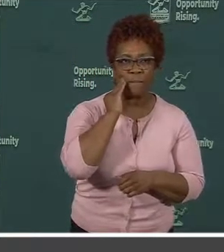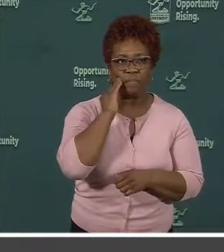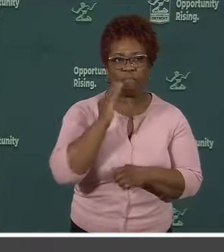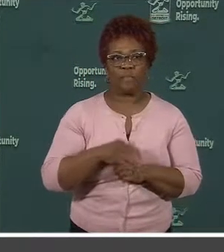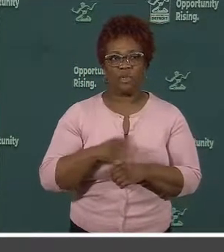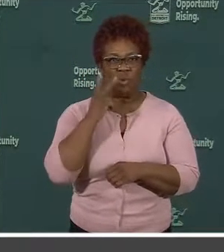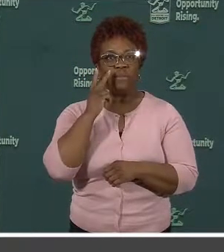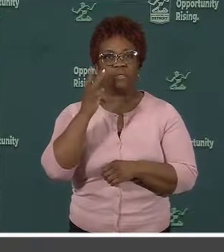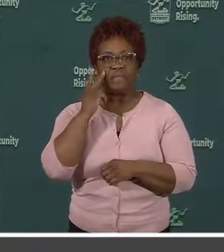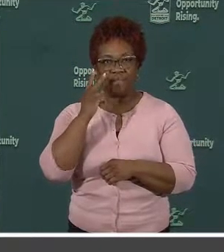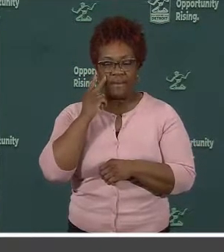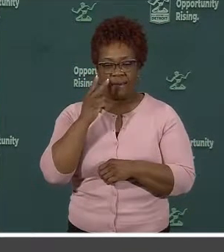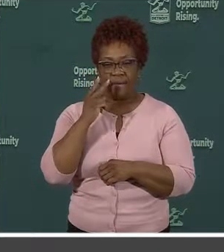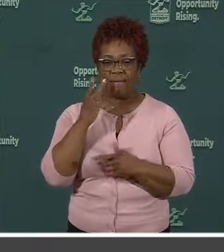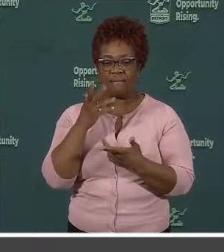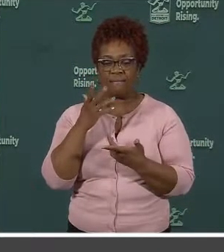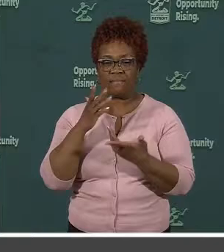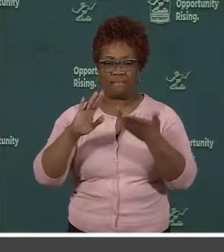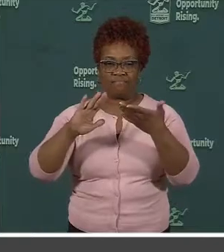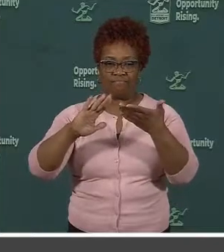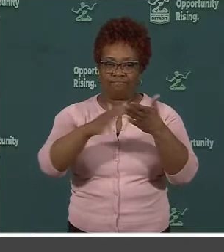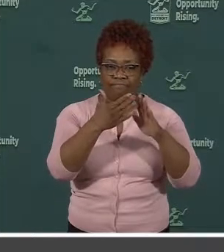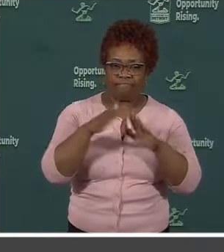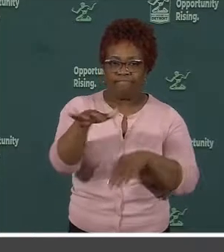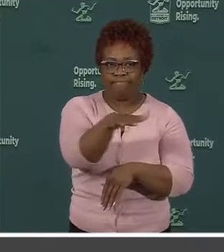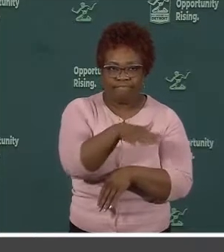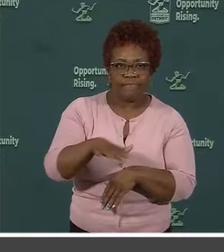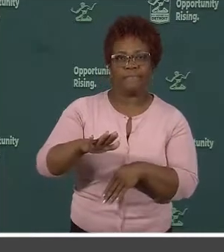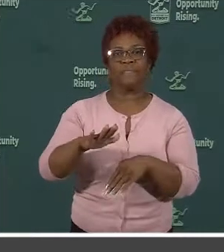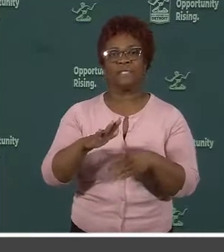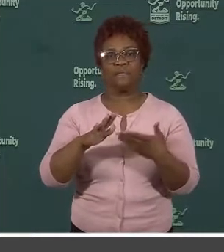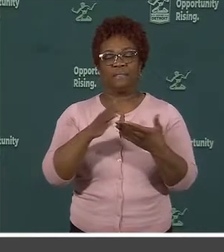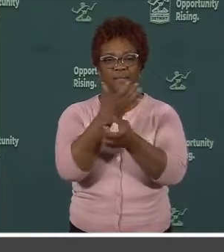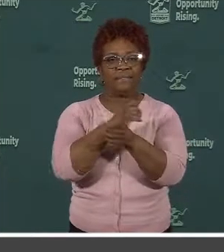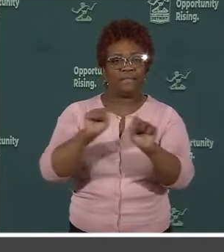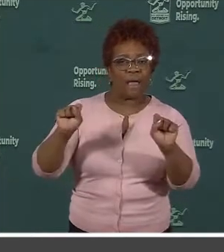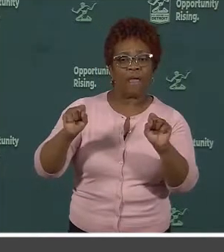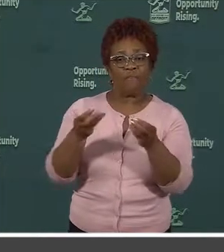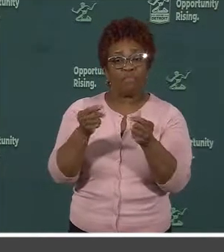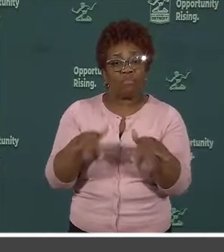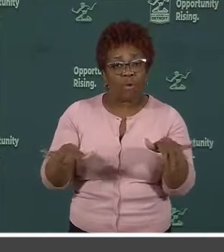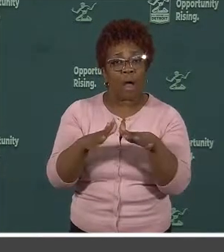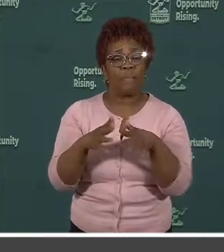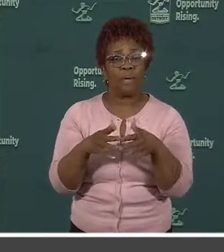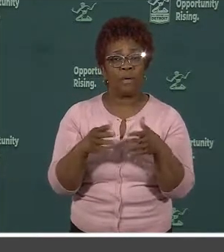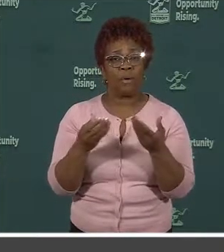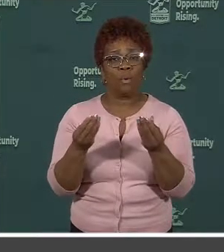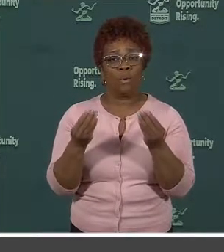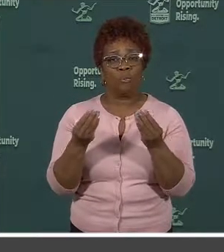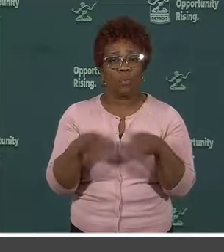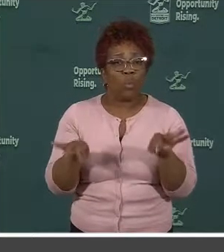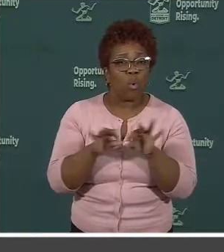SIGNIFICANTLY SAFER AND MAKING THEIR PROPERTY WORTH MORE I'M MORE PROUD OF THE ELEVEN THOUSAND VACANT HOUSES THAT